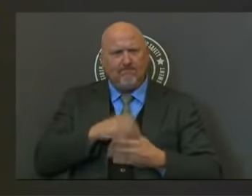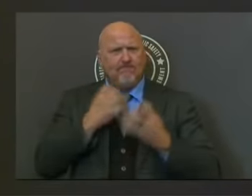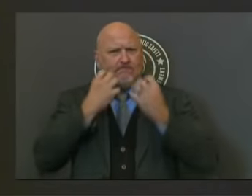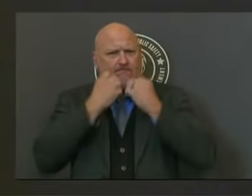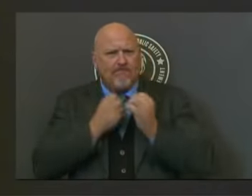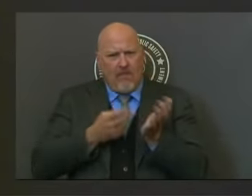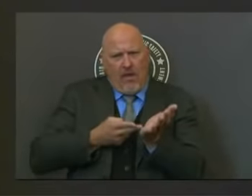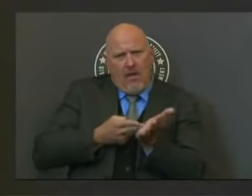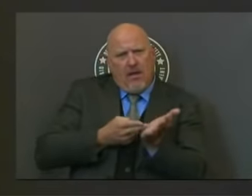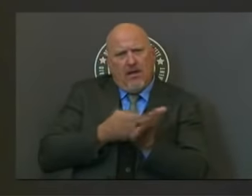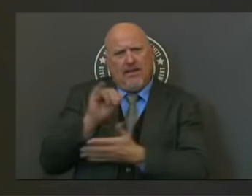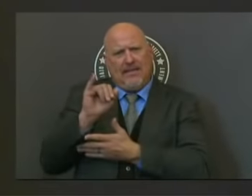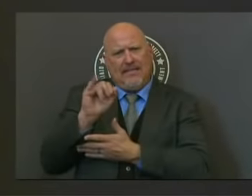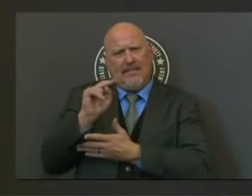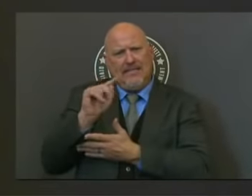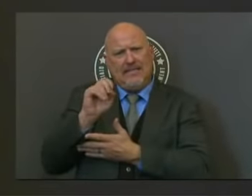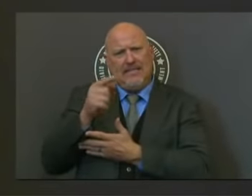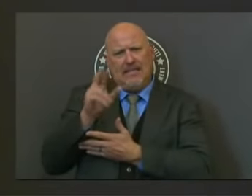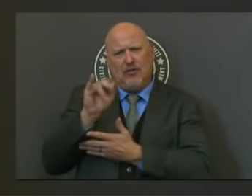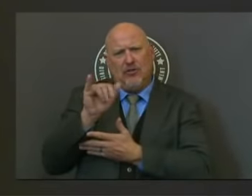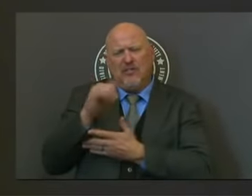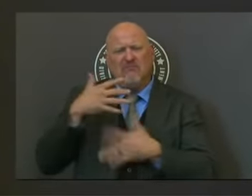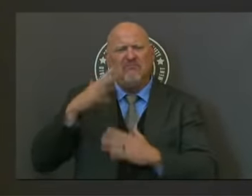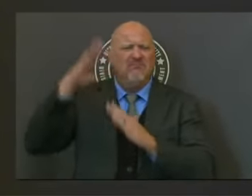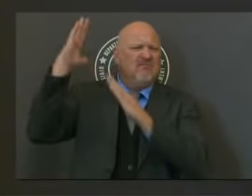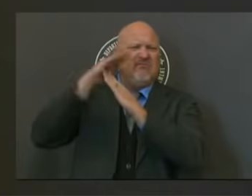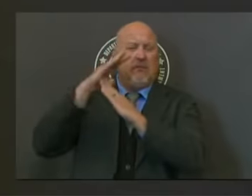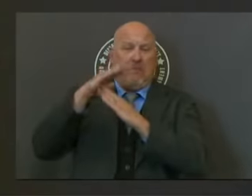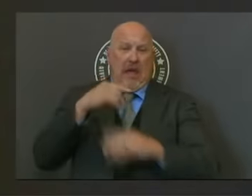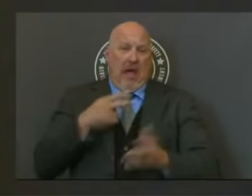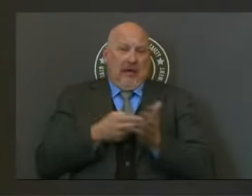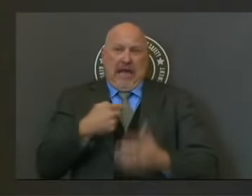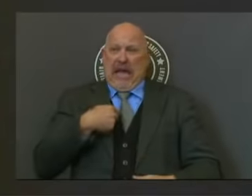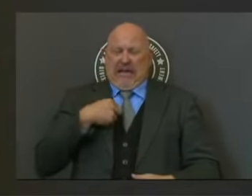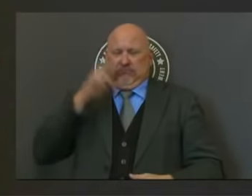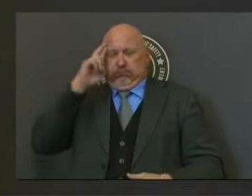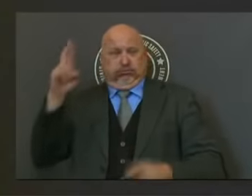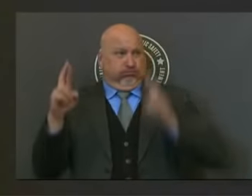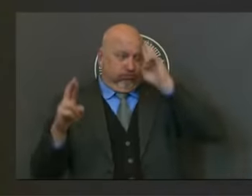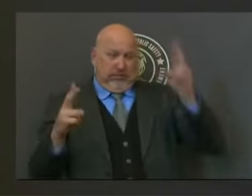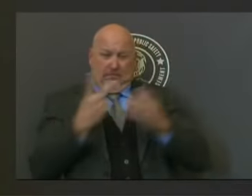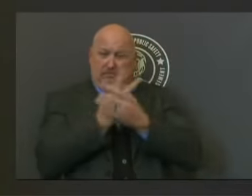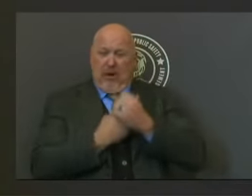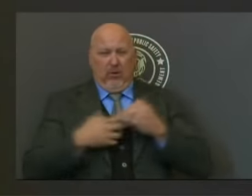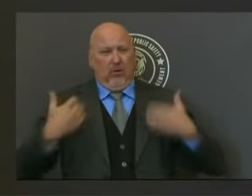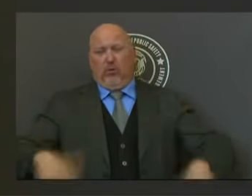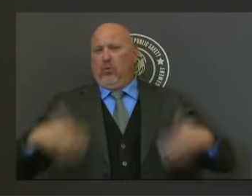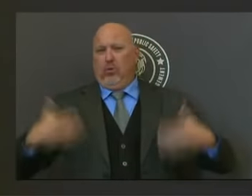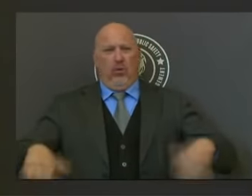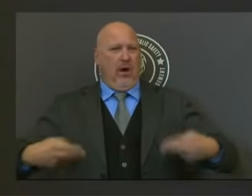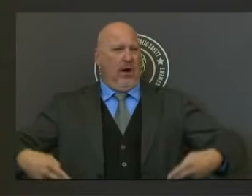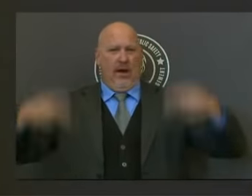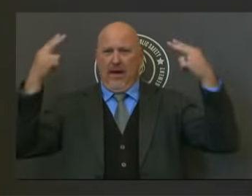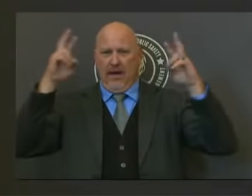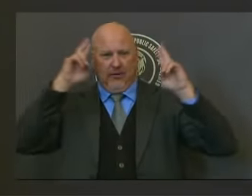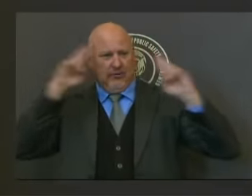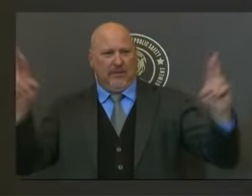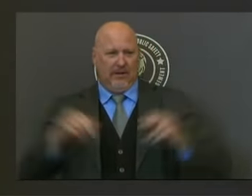respect and the Herbert is he